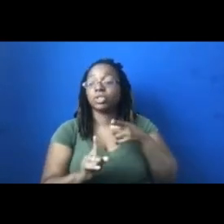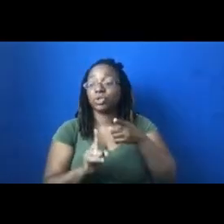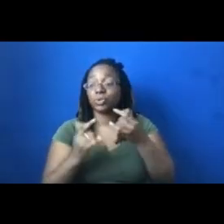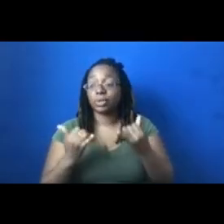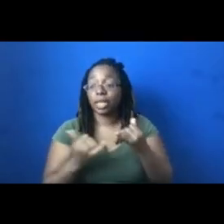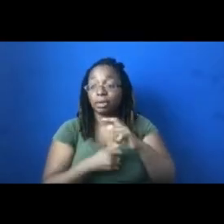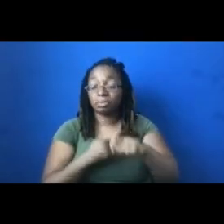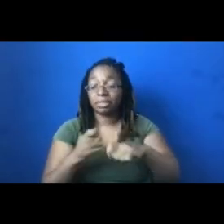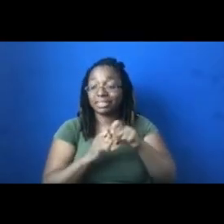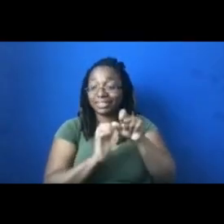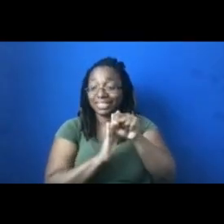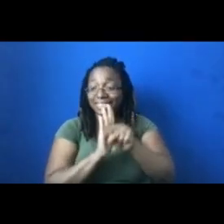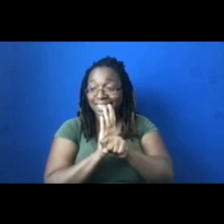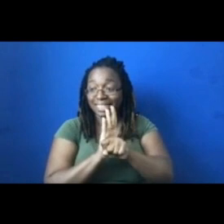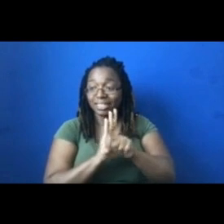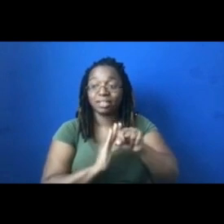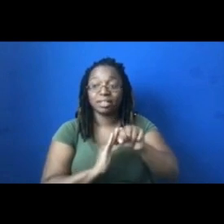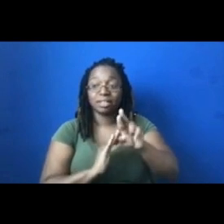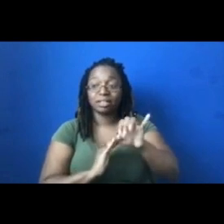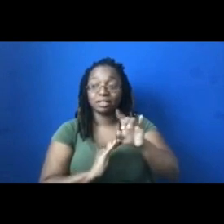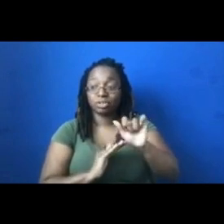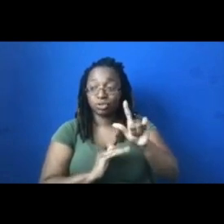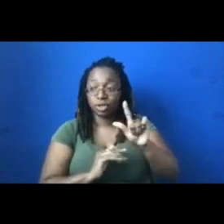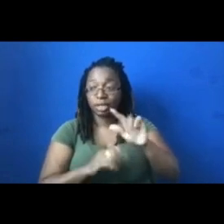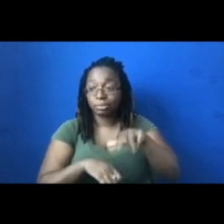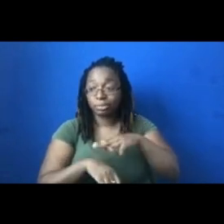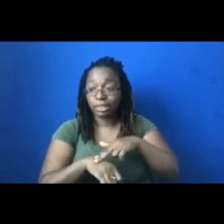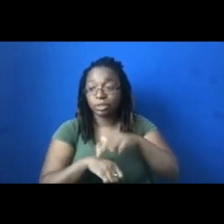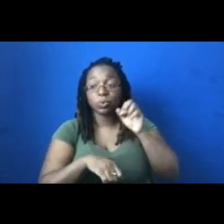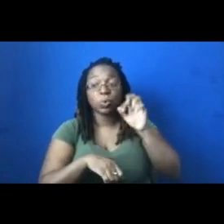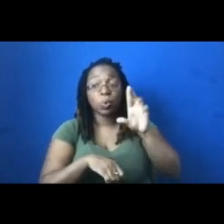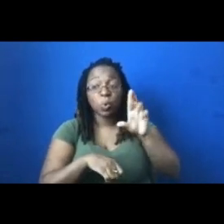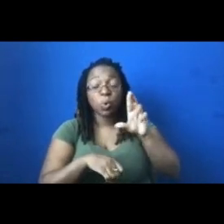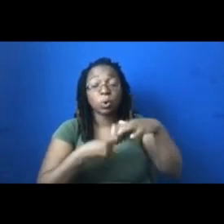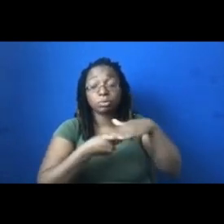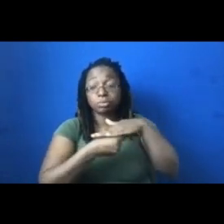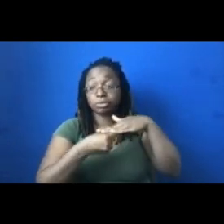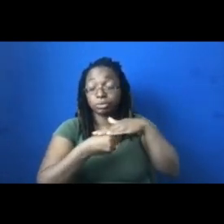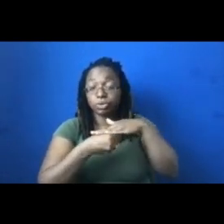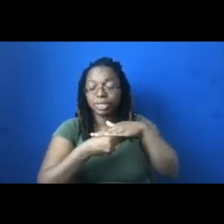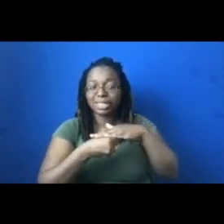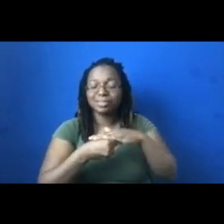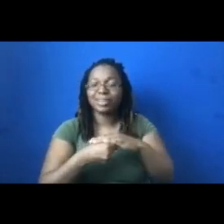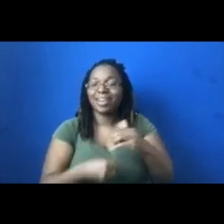tribal nation, or a territory that has a coastline, or is in